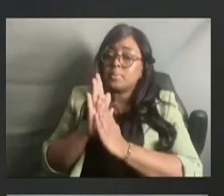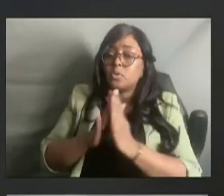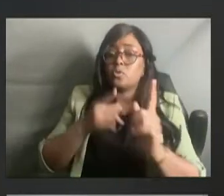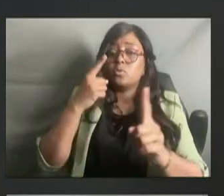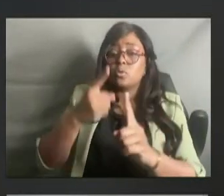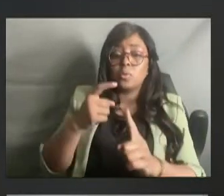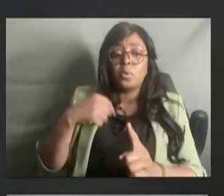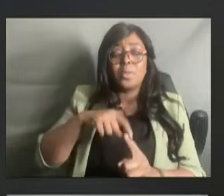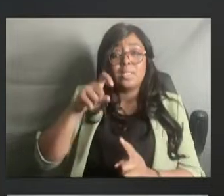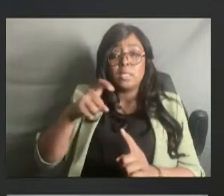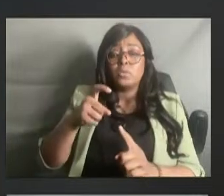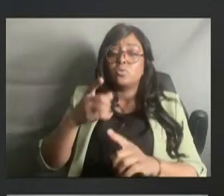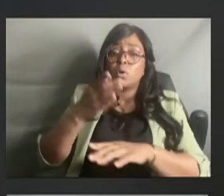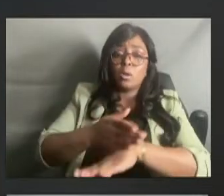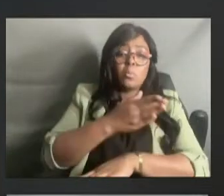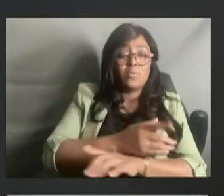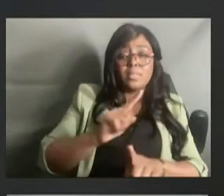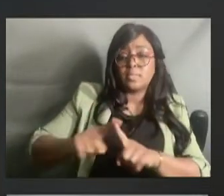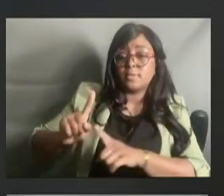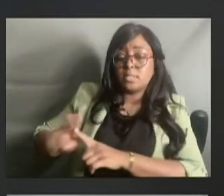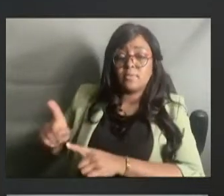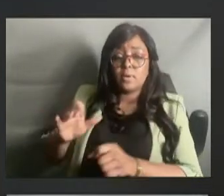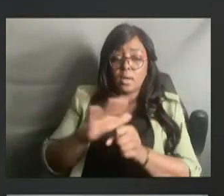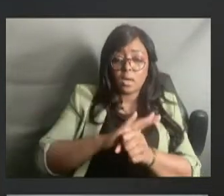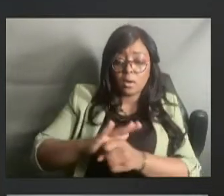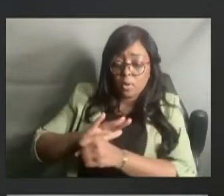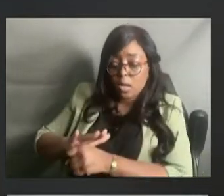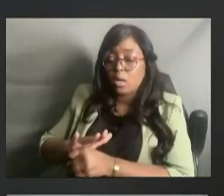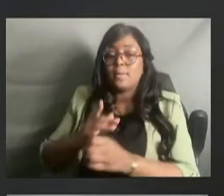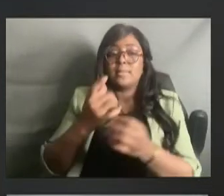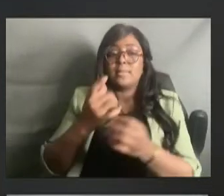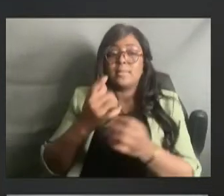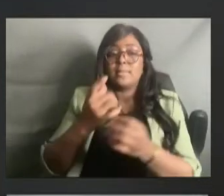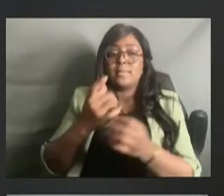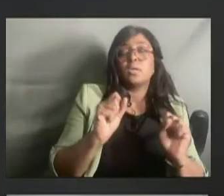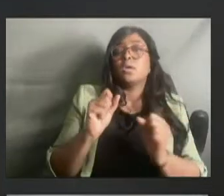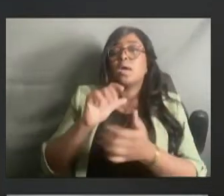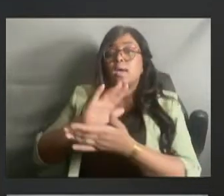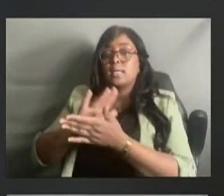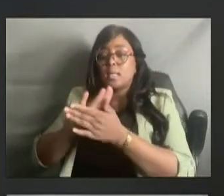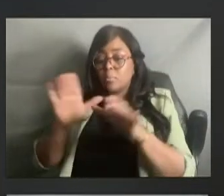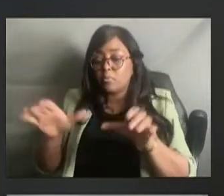need to see improvements across the board in a number of areas,